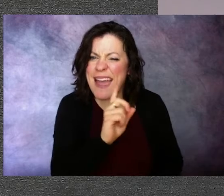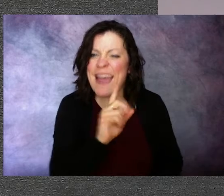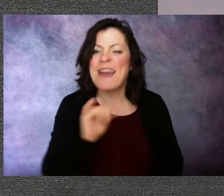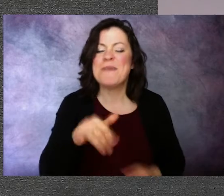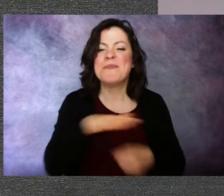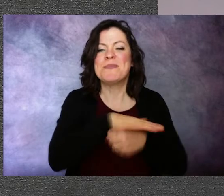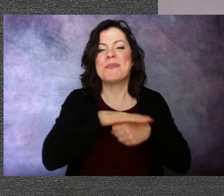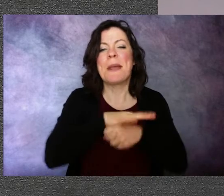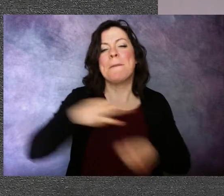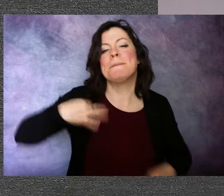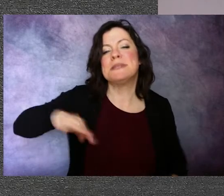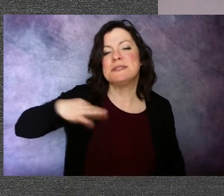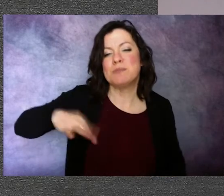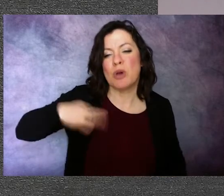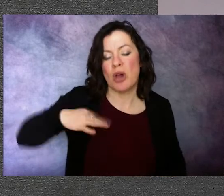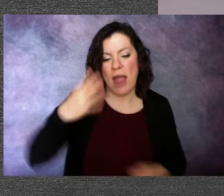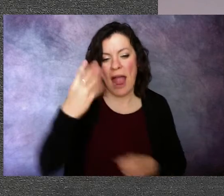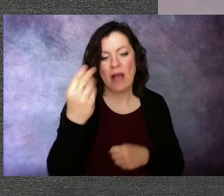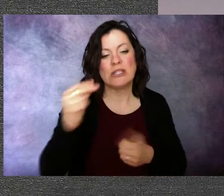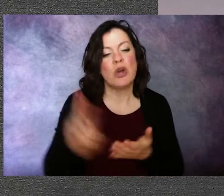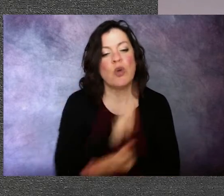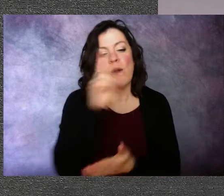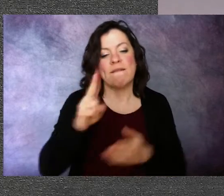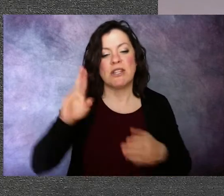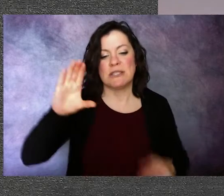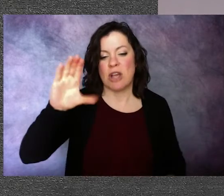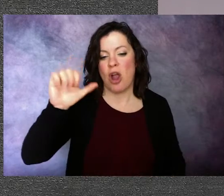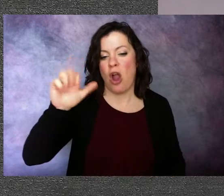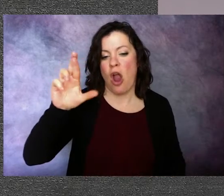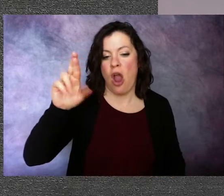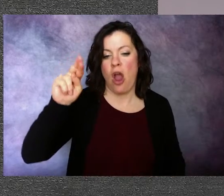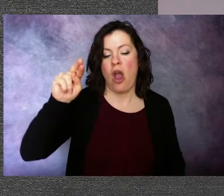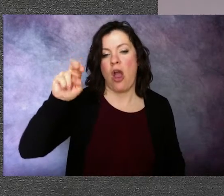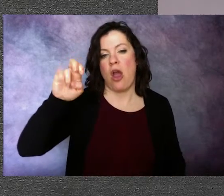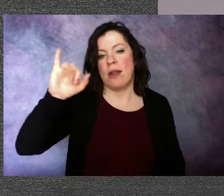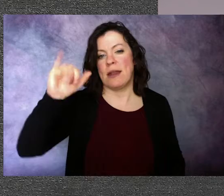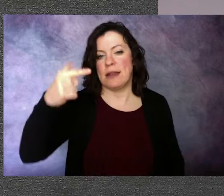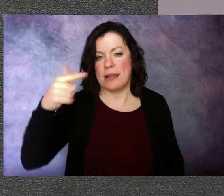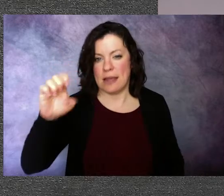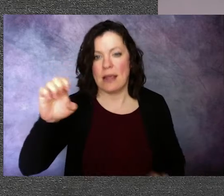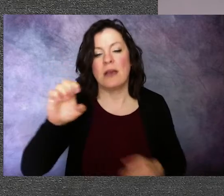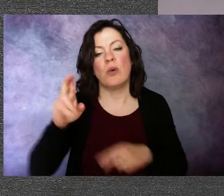of the Carnegie Institute in Pittsburgh. And we're looking at this guy because he celebrates